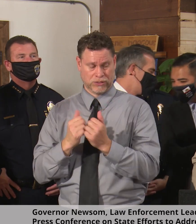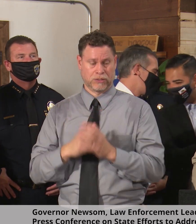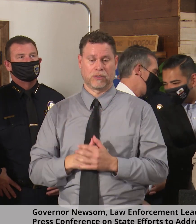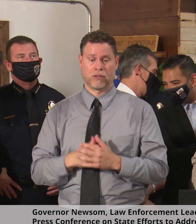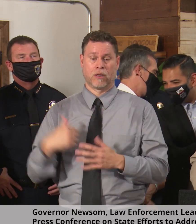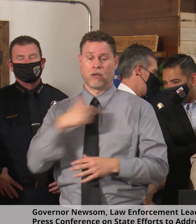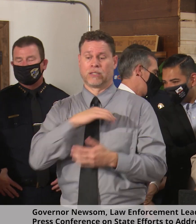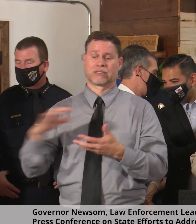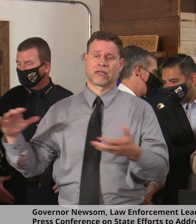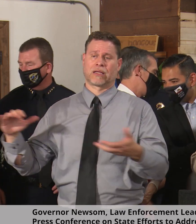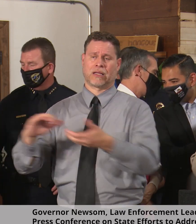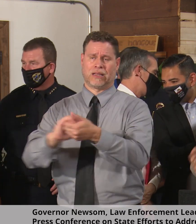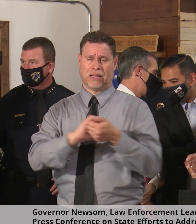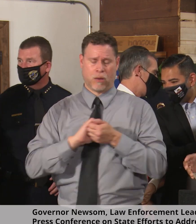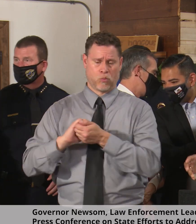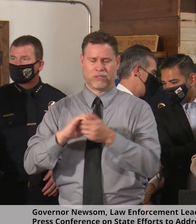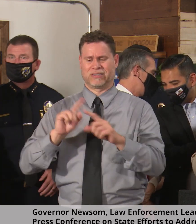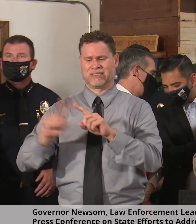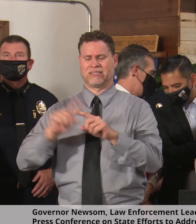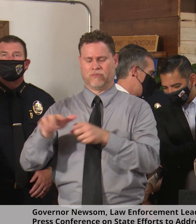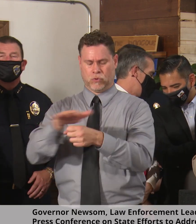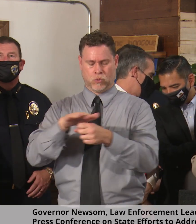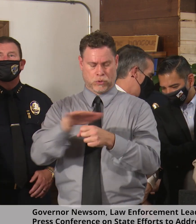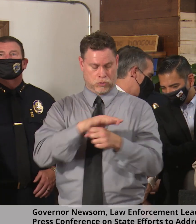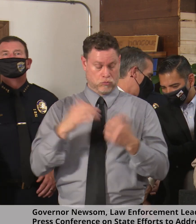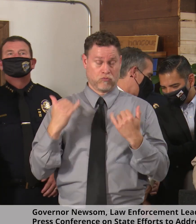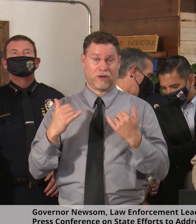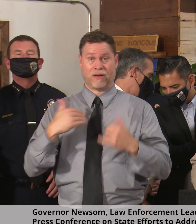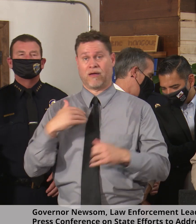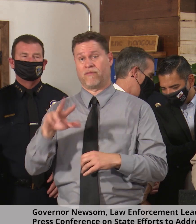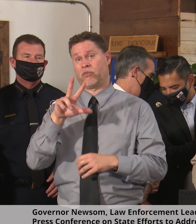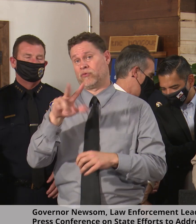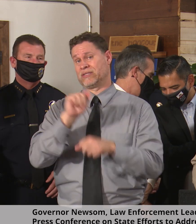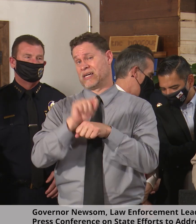collaborating in different locations, we have right now, we have three task forces